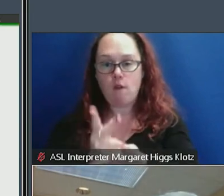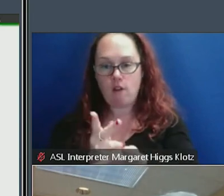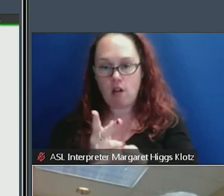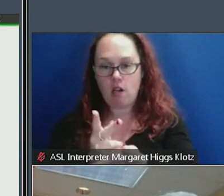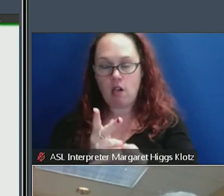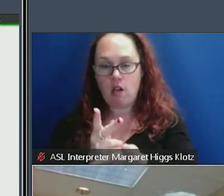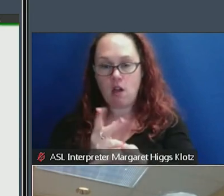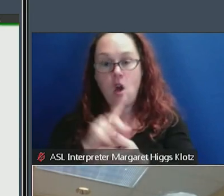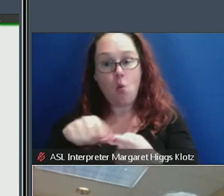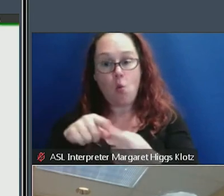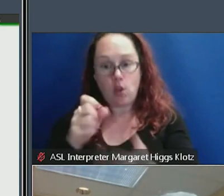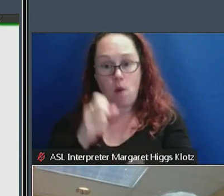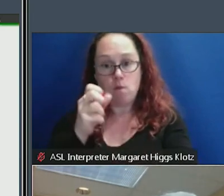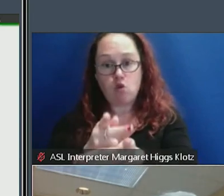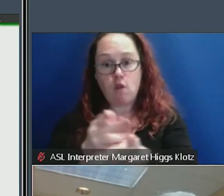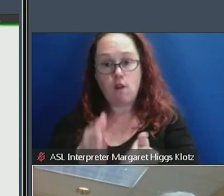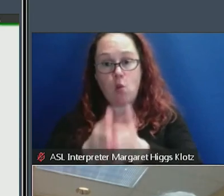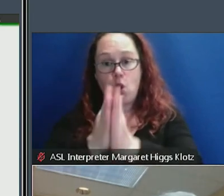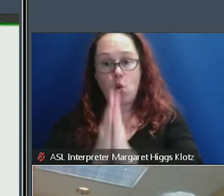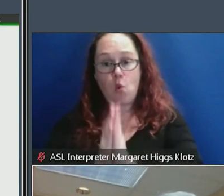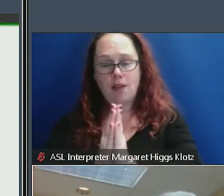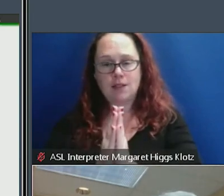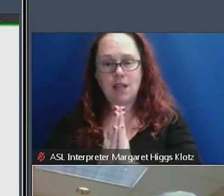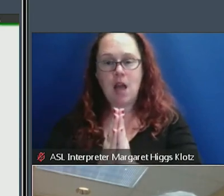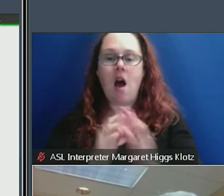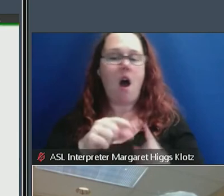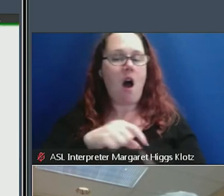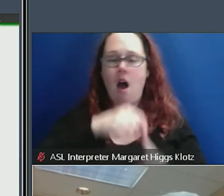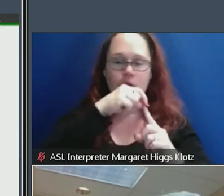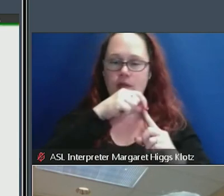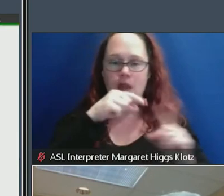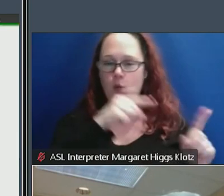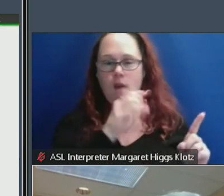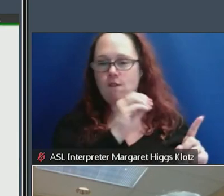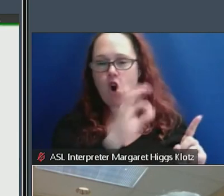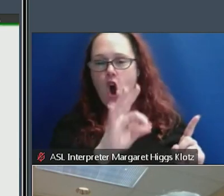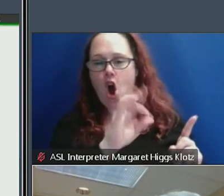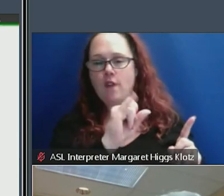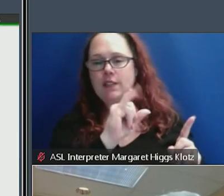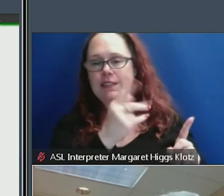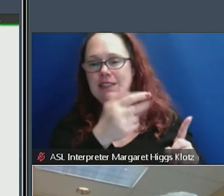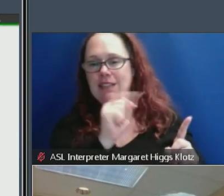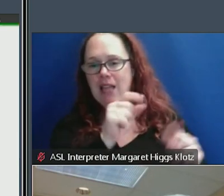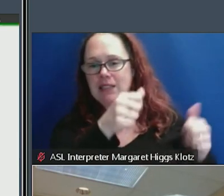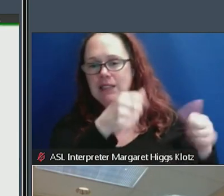request other than one for the erection of offsite signs, the council shall consider, Hey,